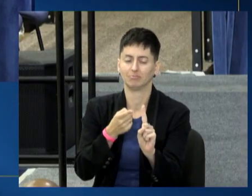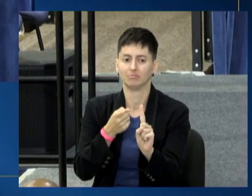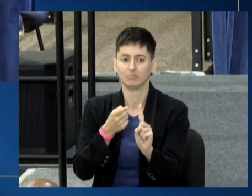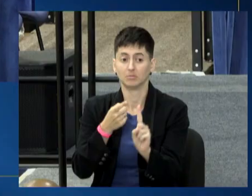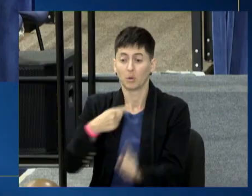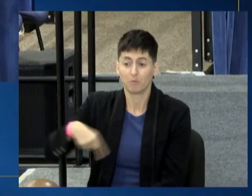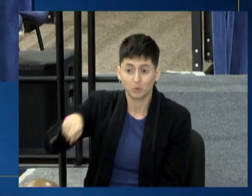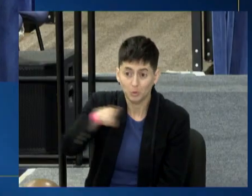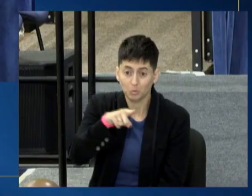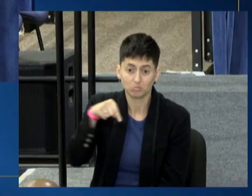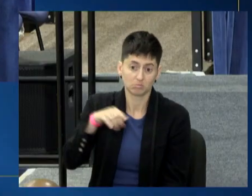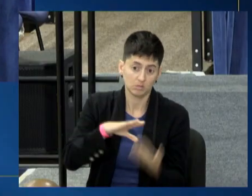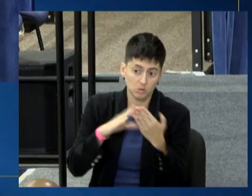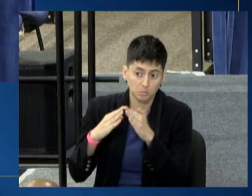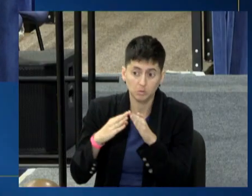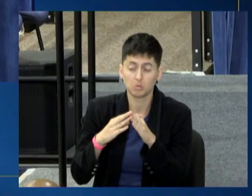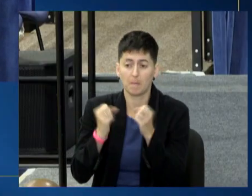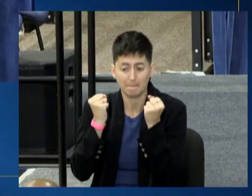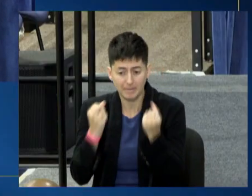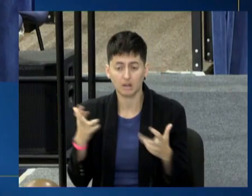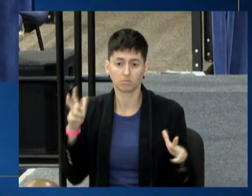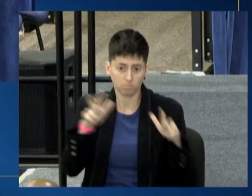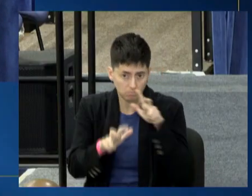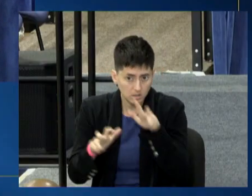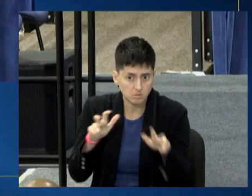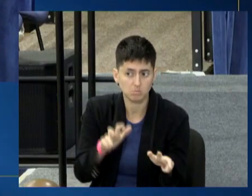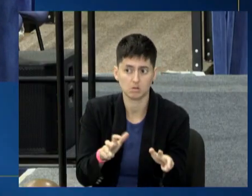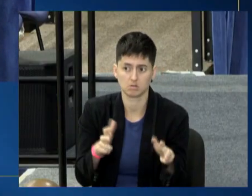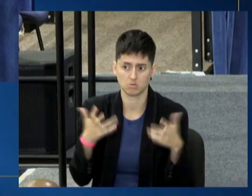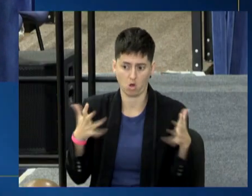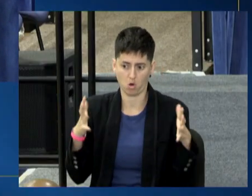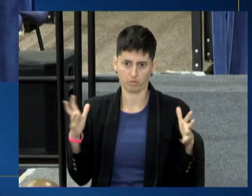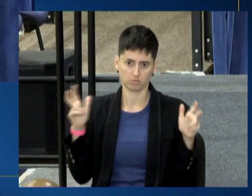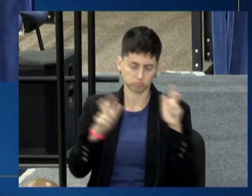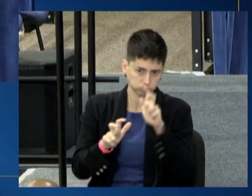about the investments that have been made. I can talk about the synergies that we've identified. I